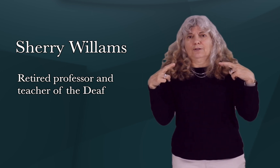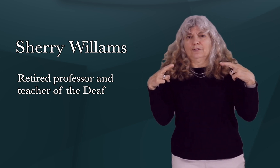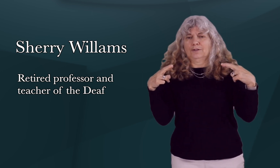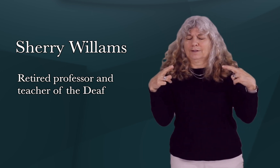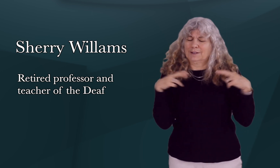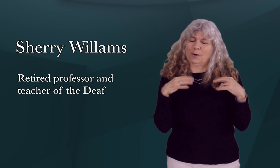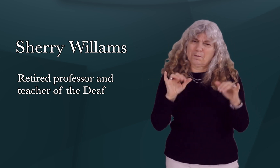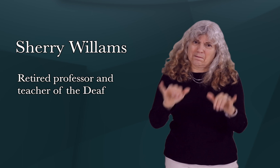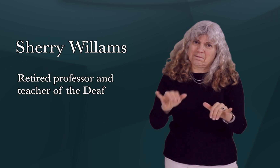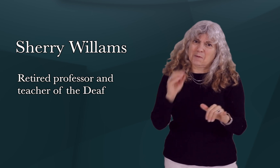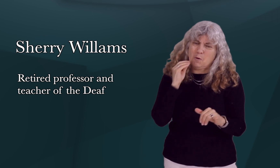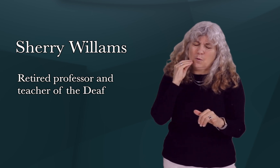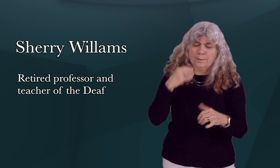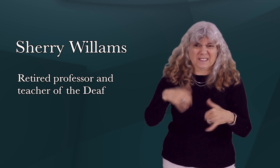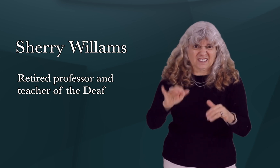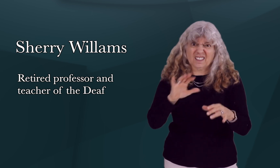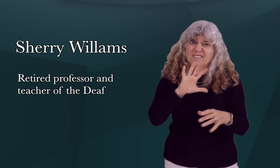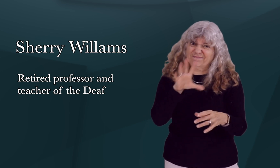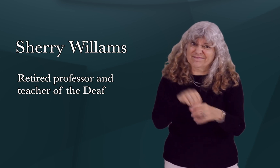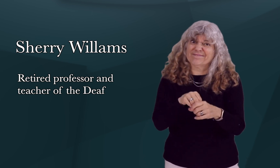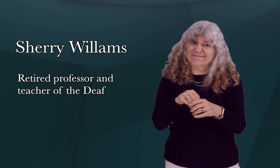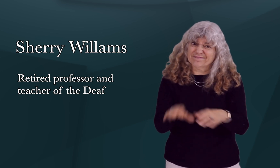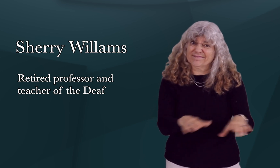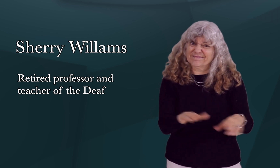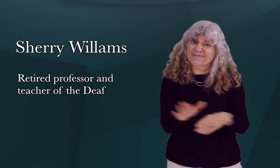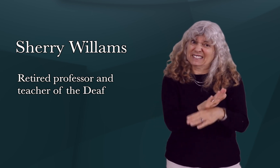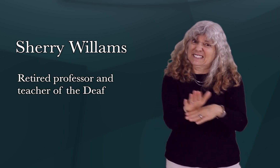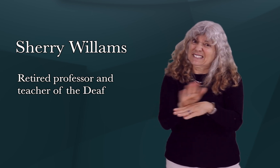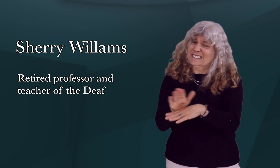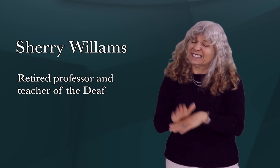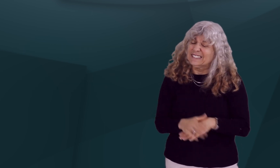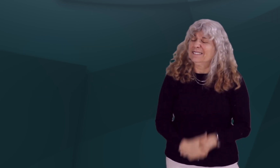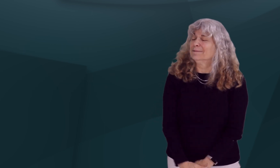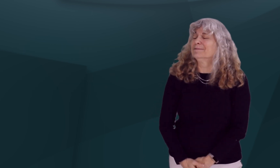I just retired and while I stay home I keep very busy.